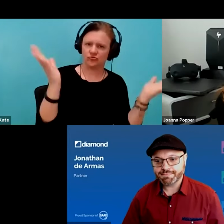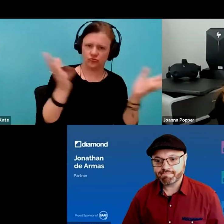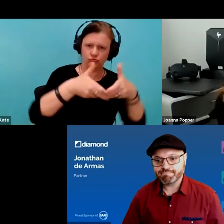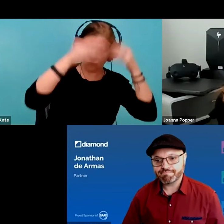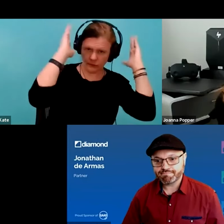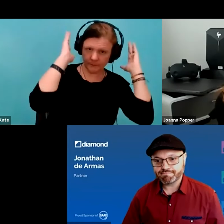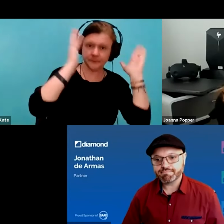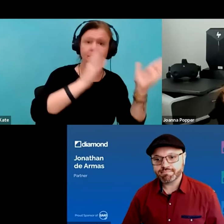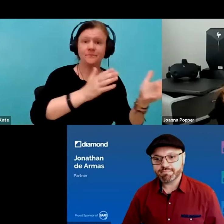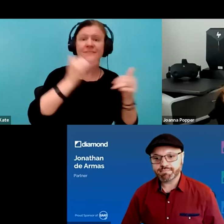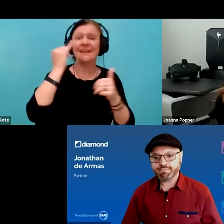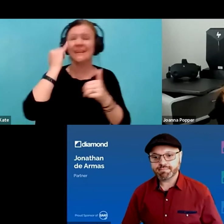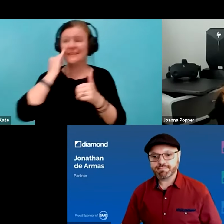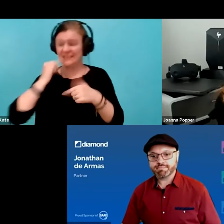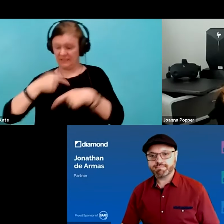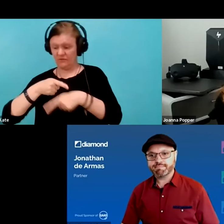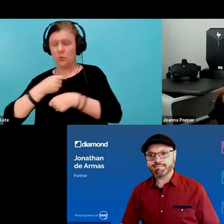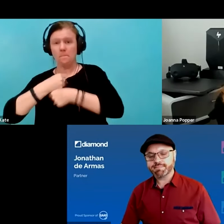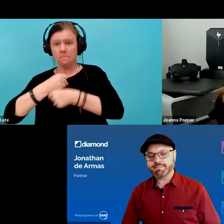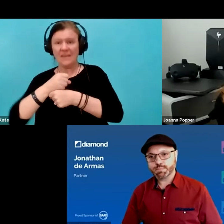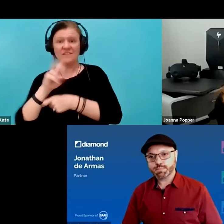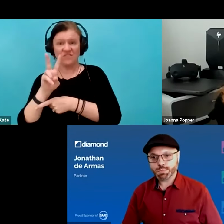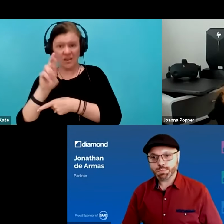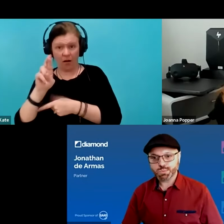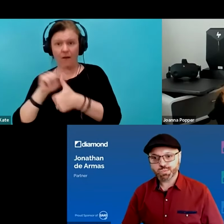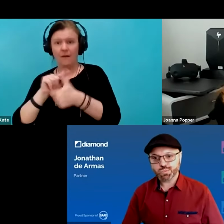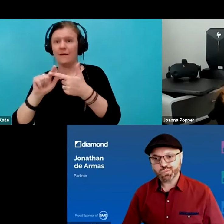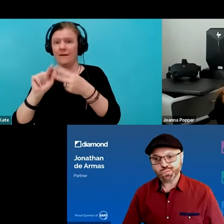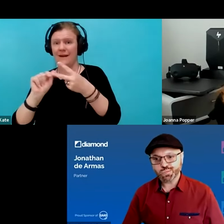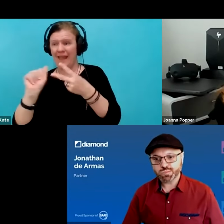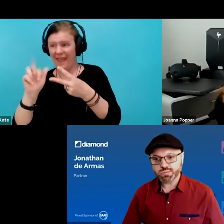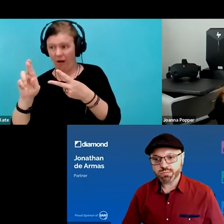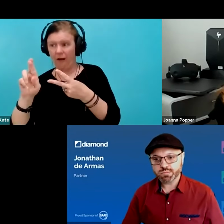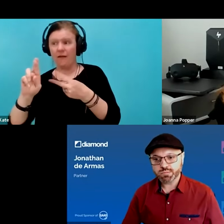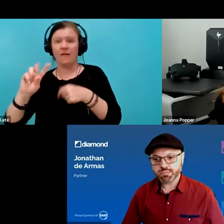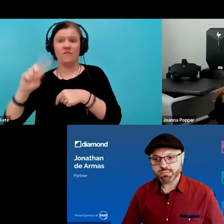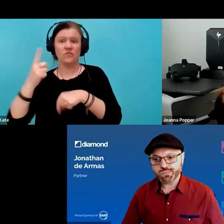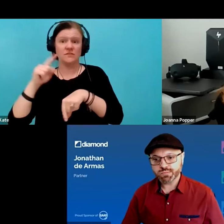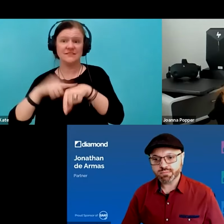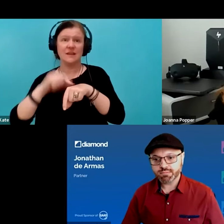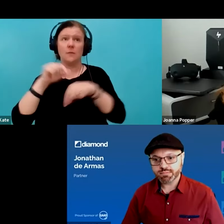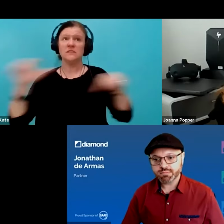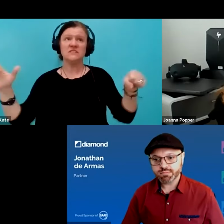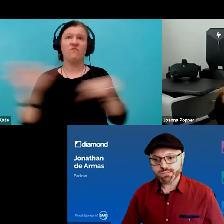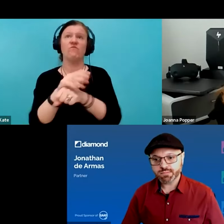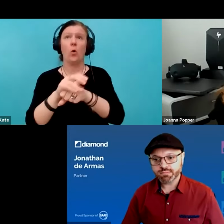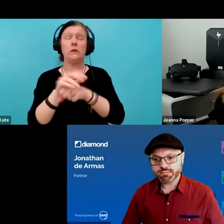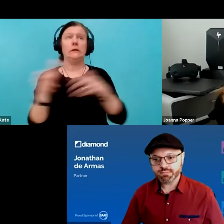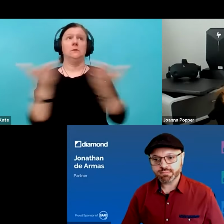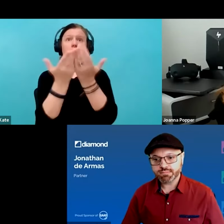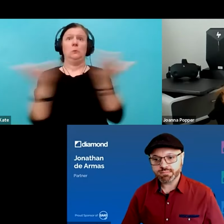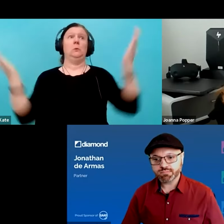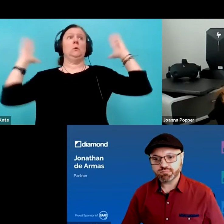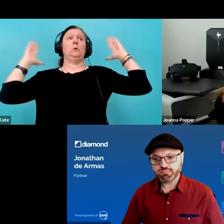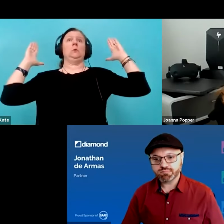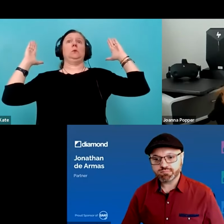Chadwick Turner: When people create these pieces of work. It is the first time it's not letterbox it's fully immersive around you, and if it's jump cuts and motion and